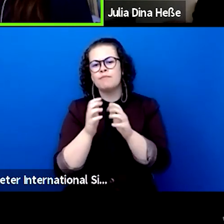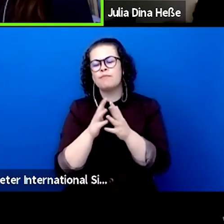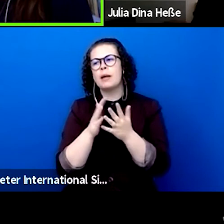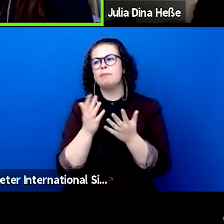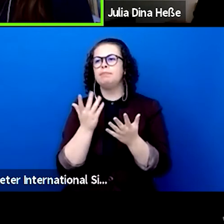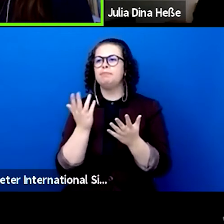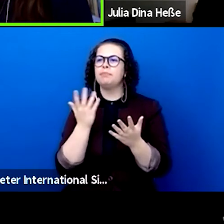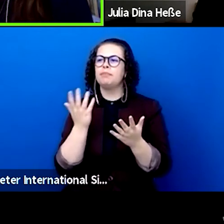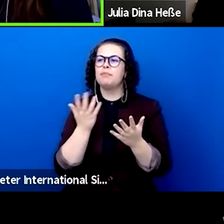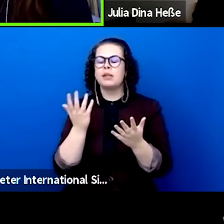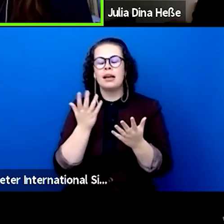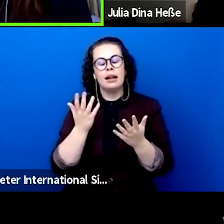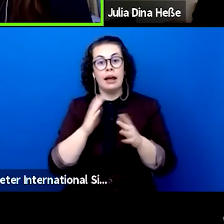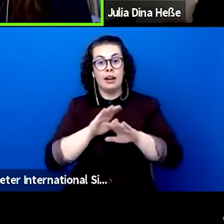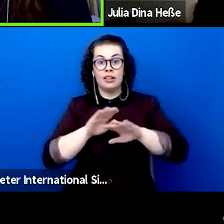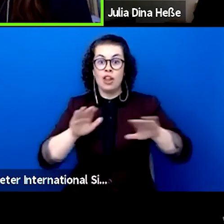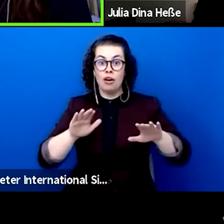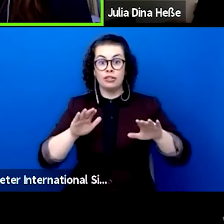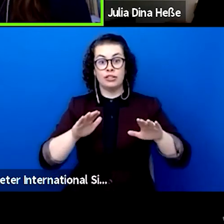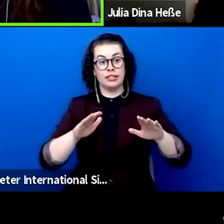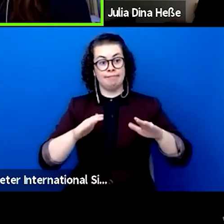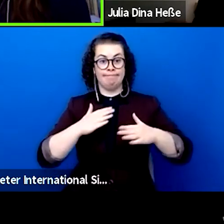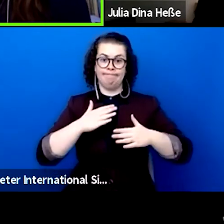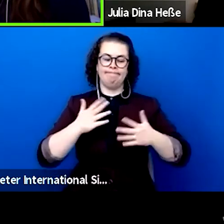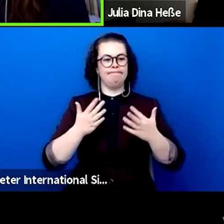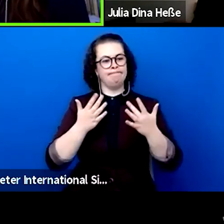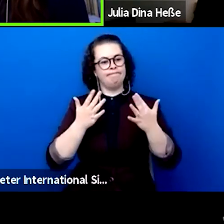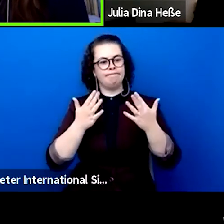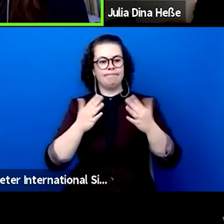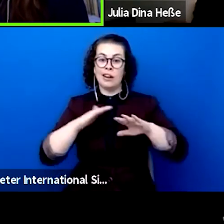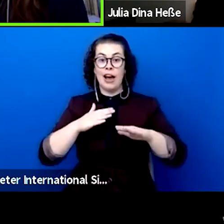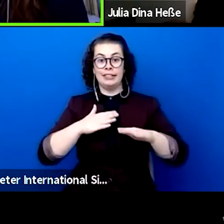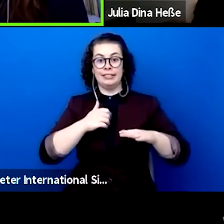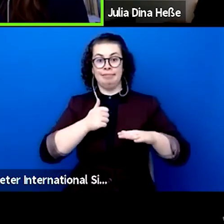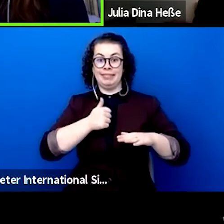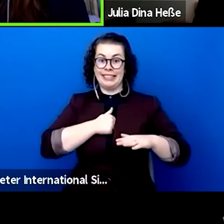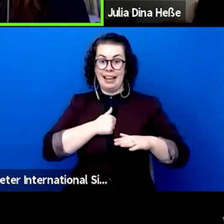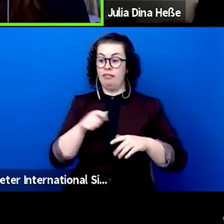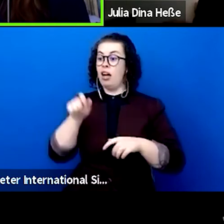harvesting the gifts of all, you know, the diverse participants in the process essentially.